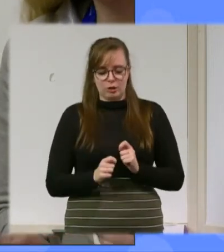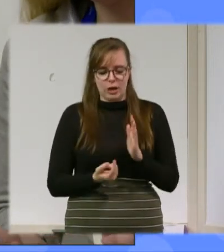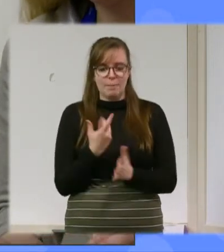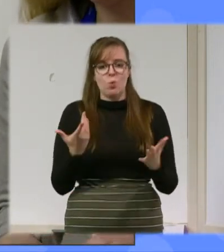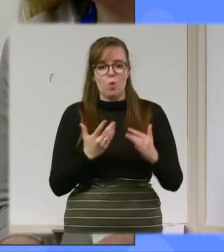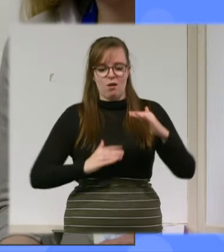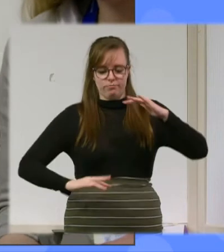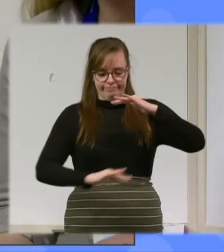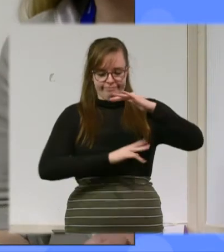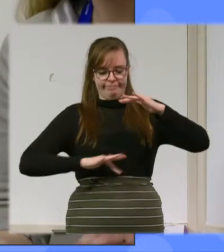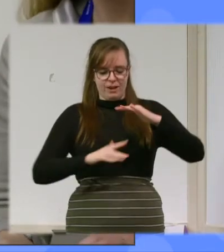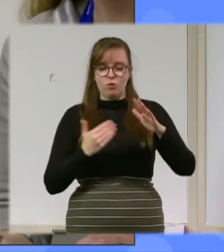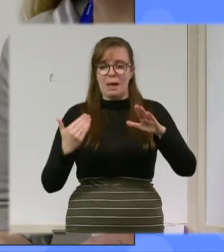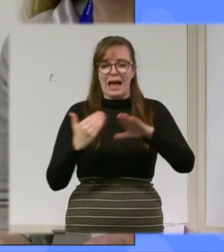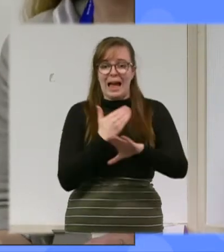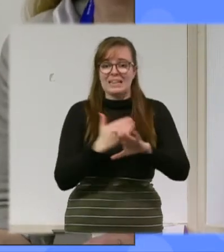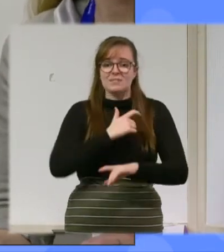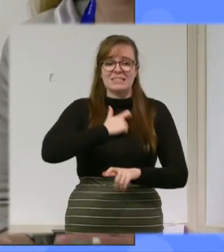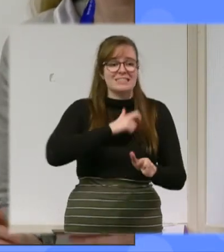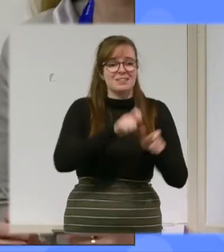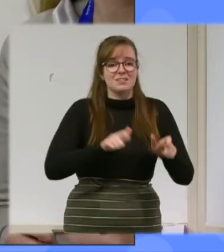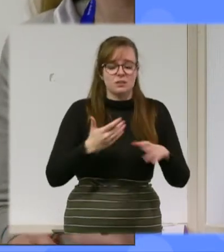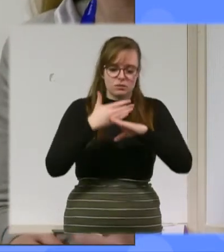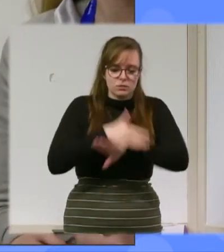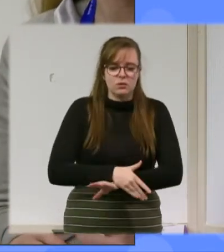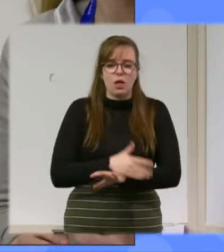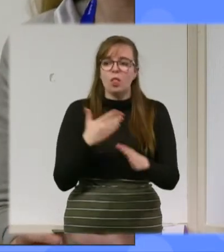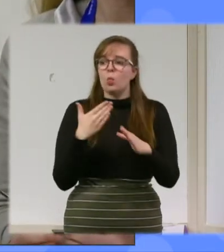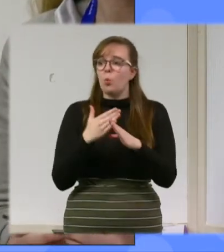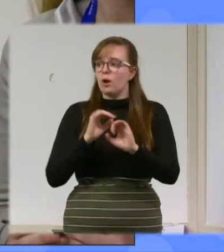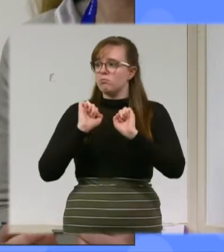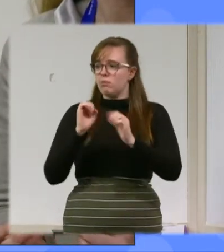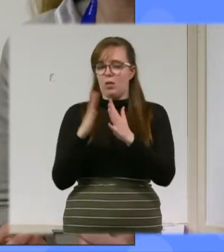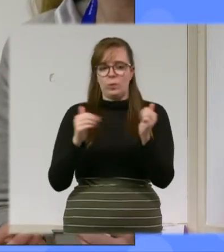active citizenship and the work that you're doing this weekend or the weekend